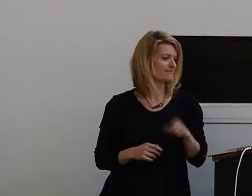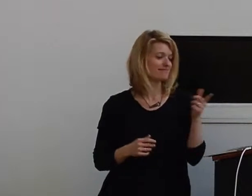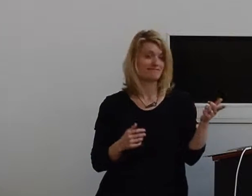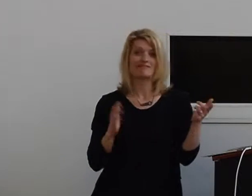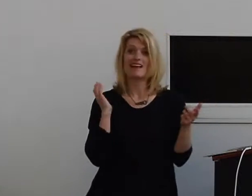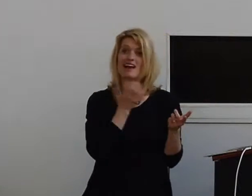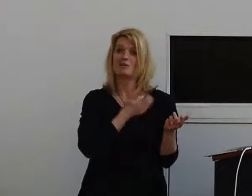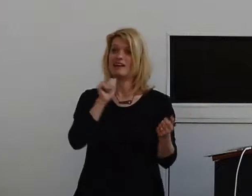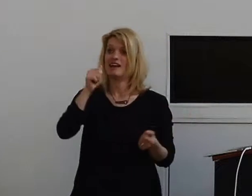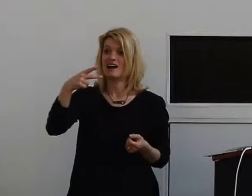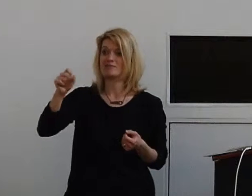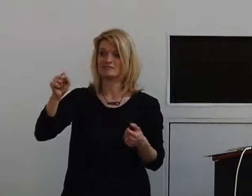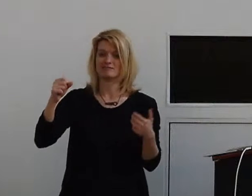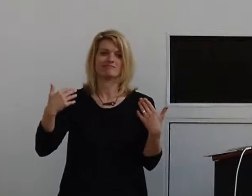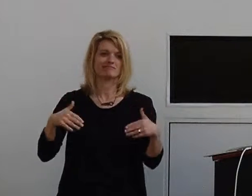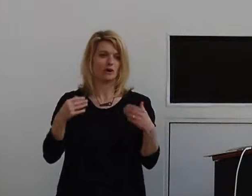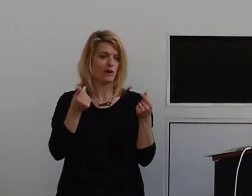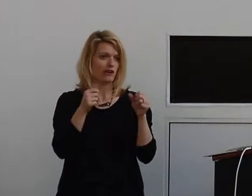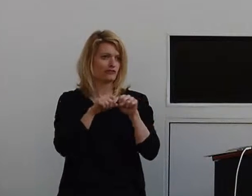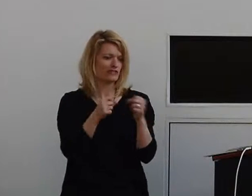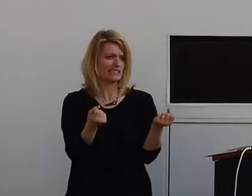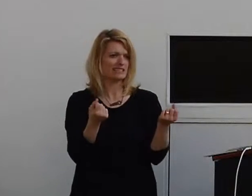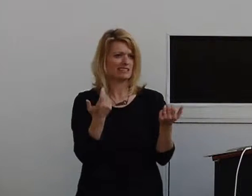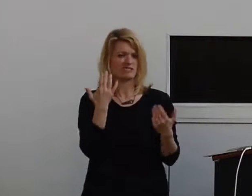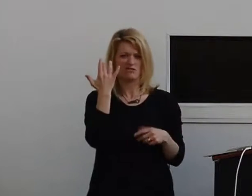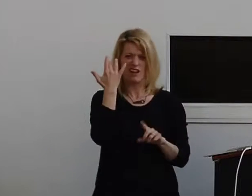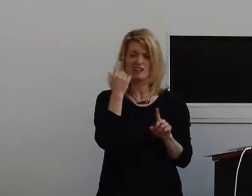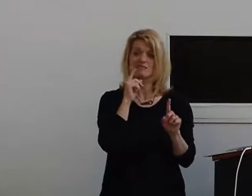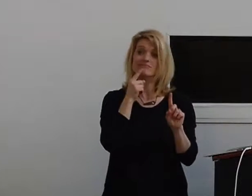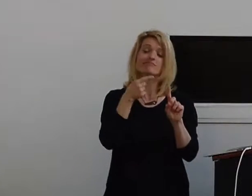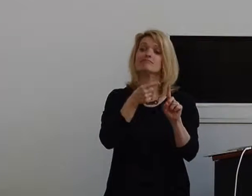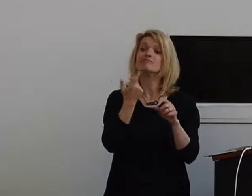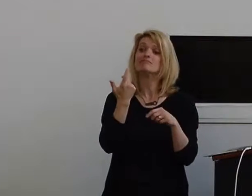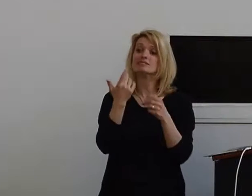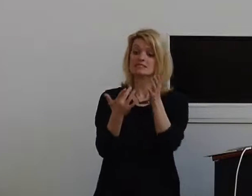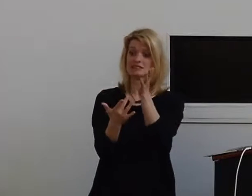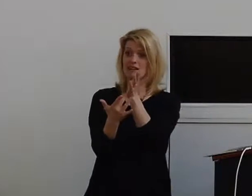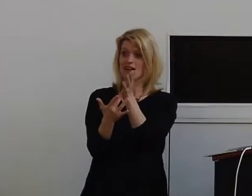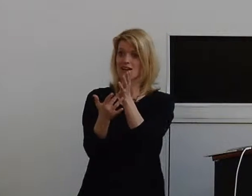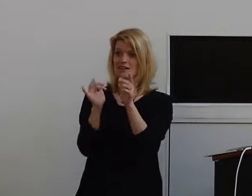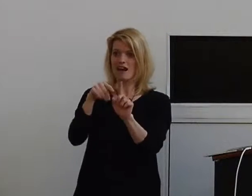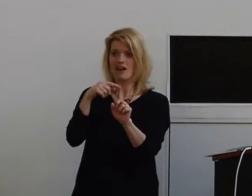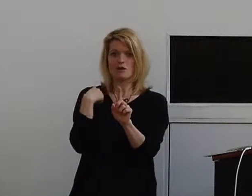Our work with apps is groundbreaking because of the ways that we are utilizing technology.